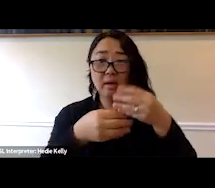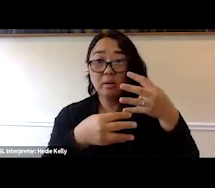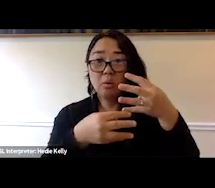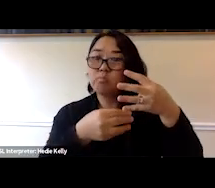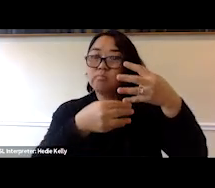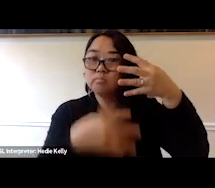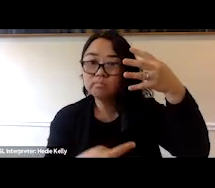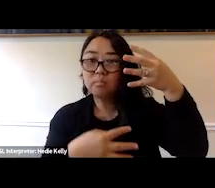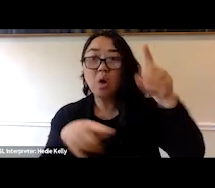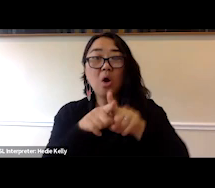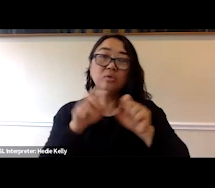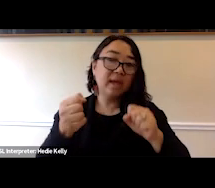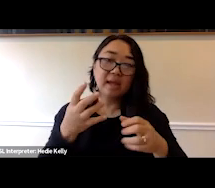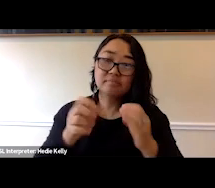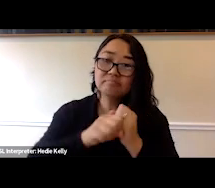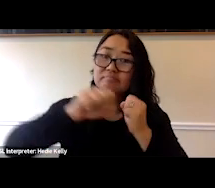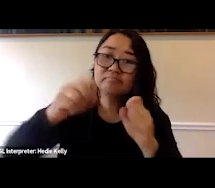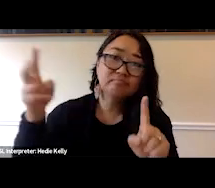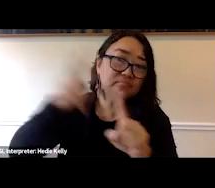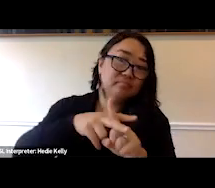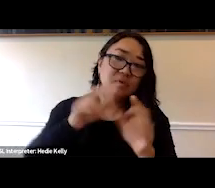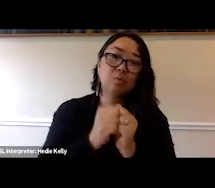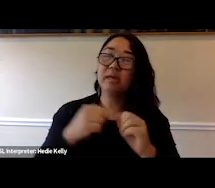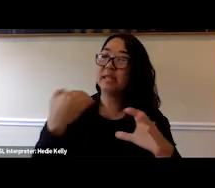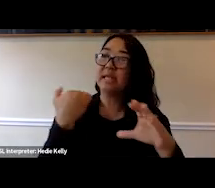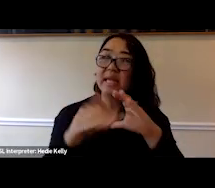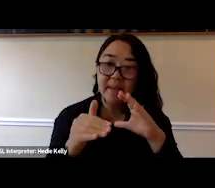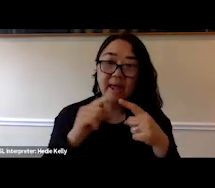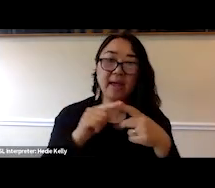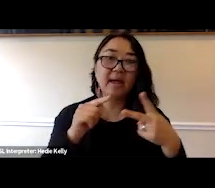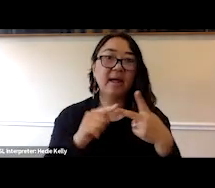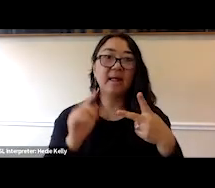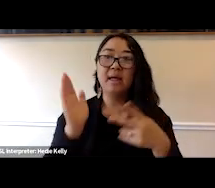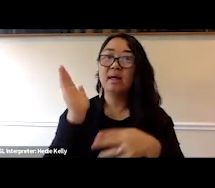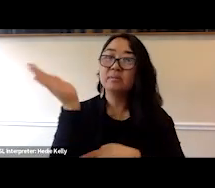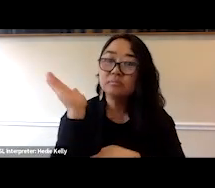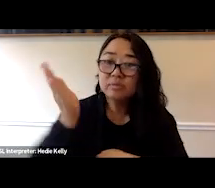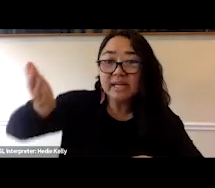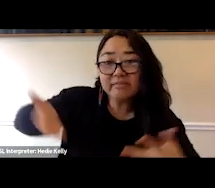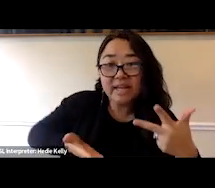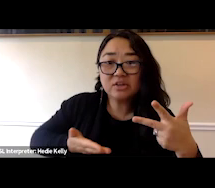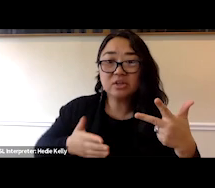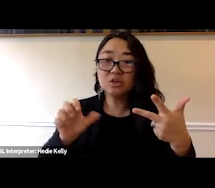into emails and digital invitations, presentations, social media posts.